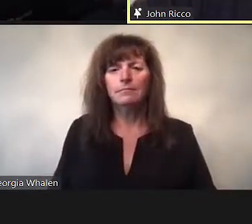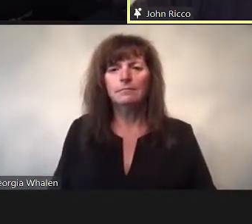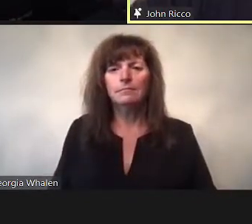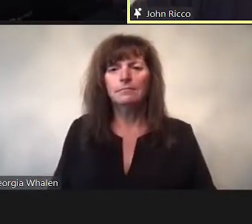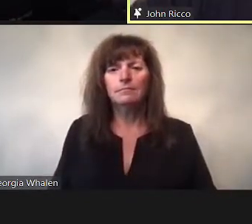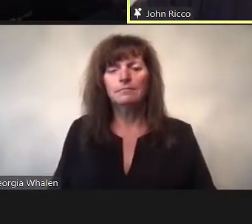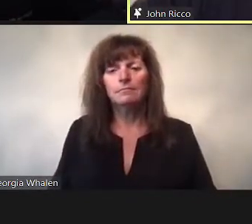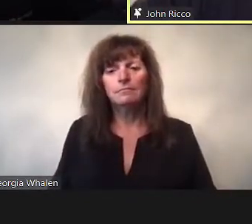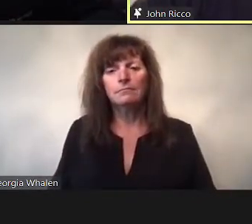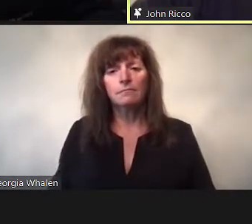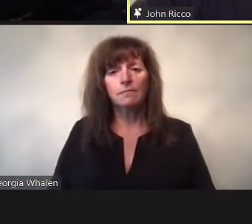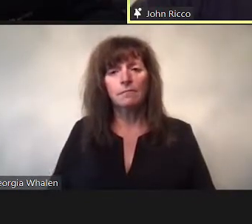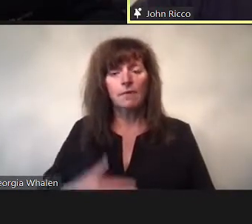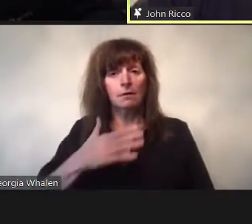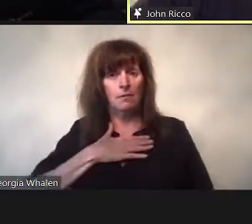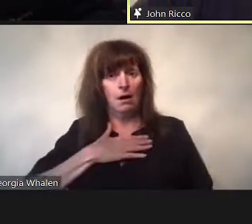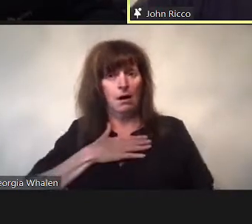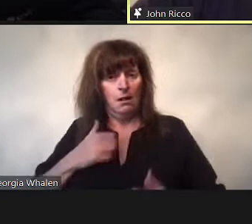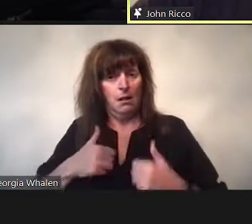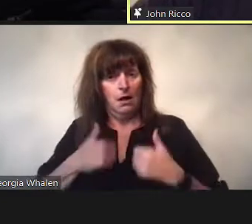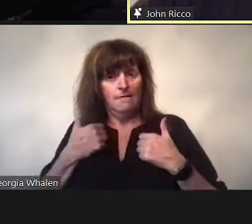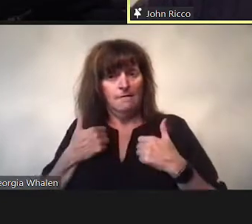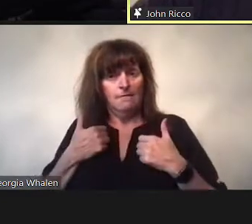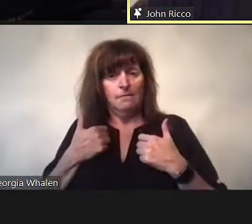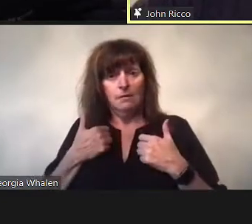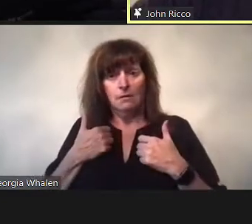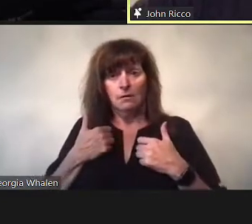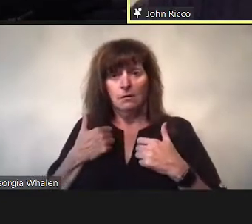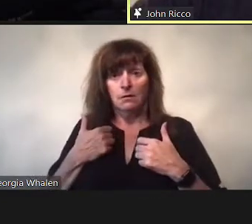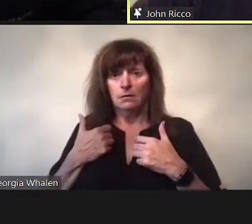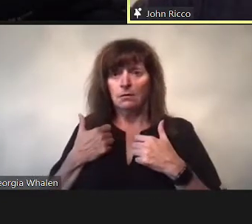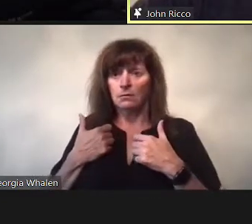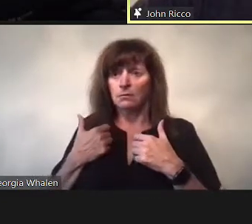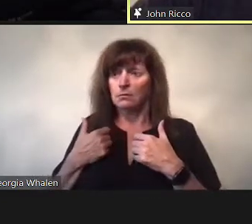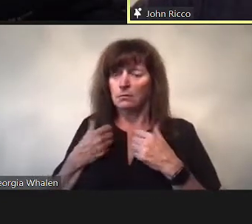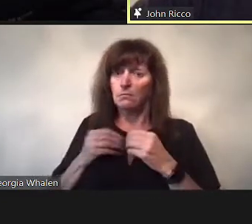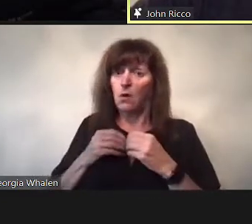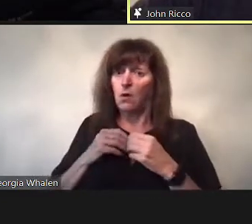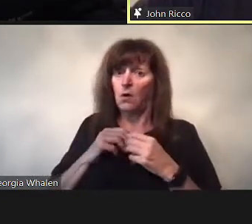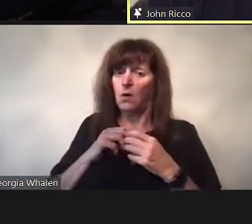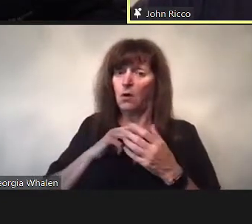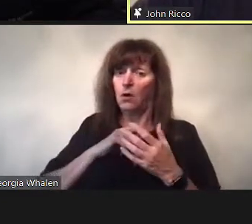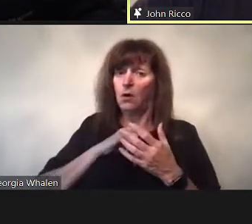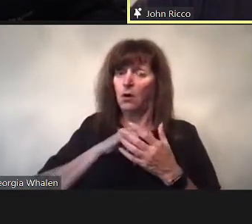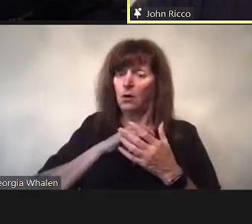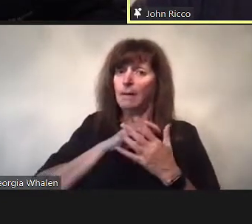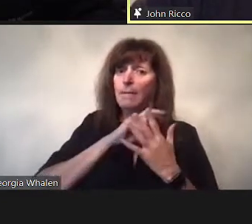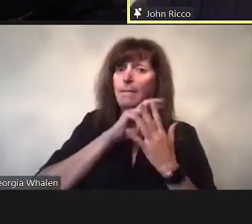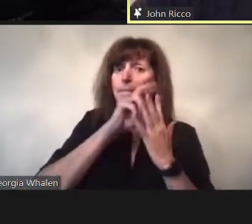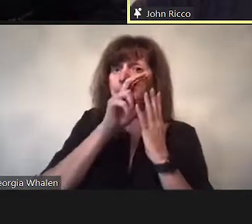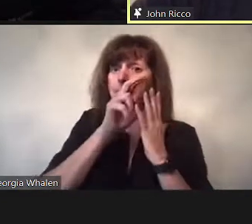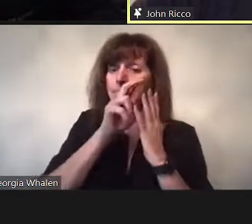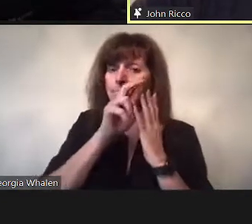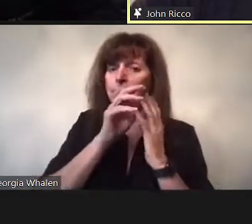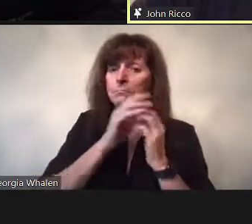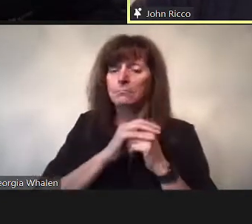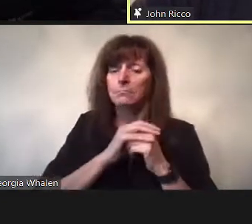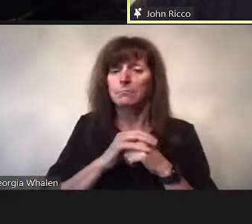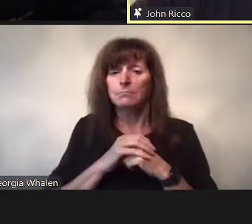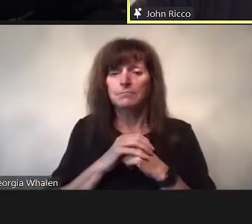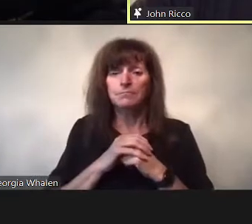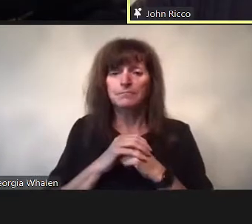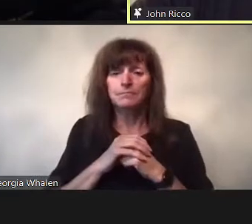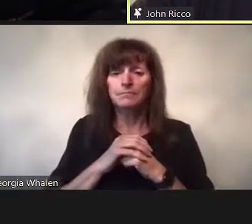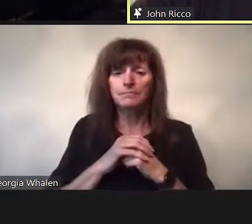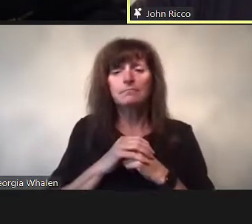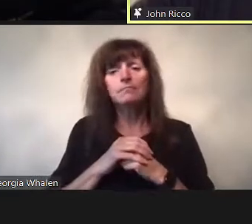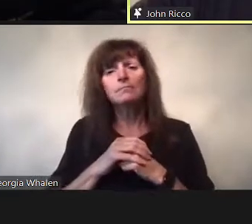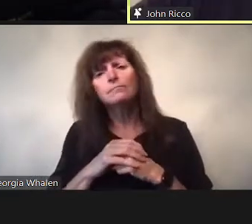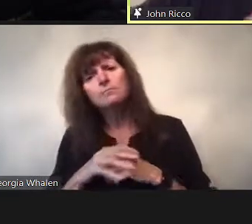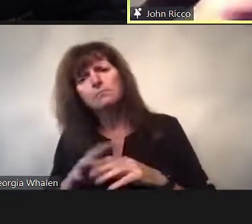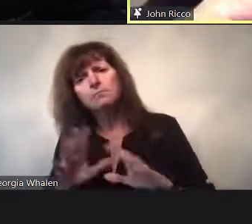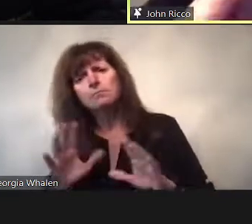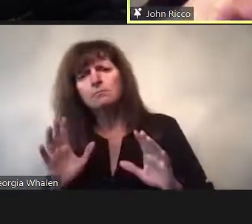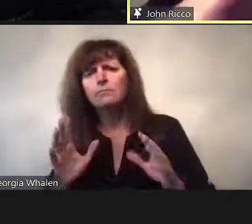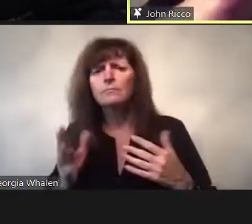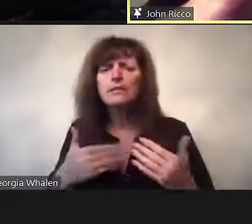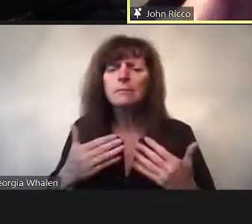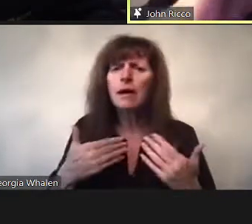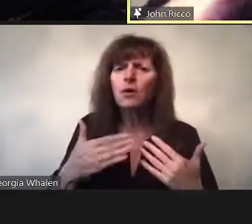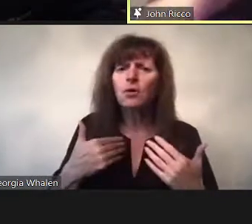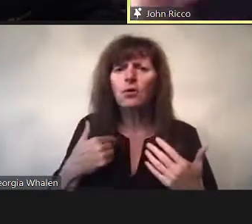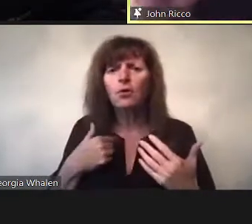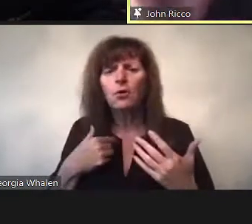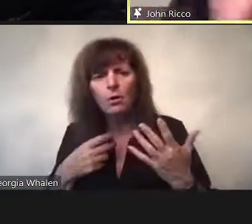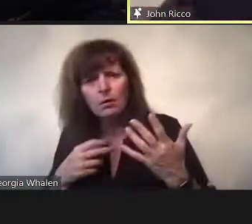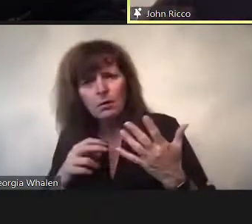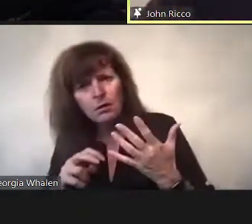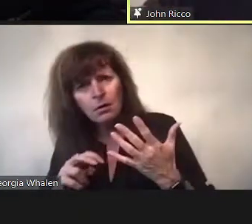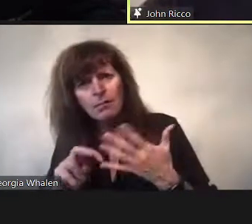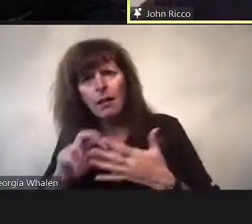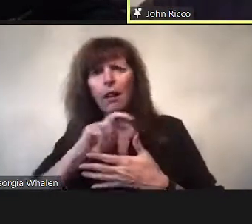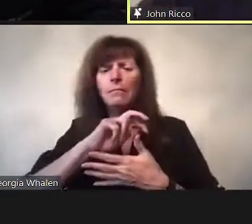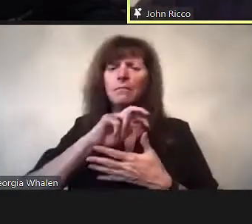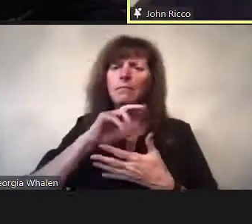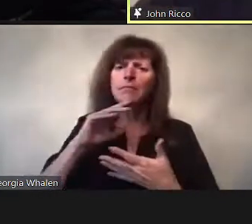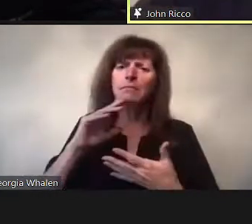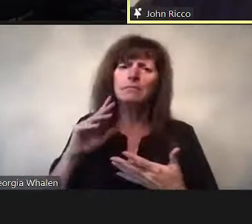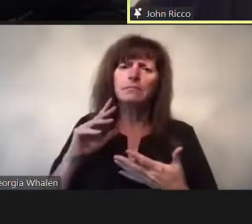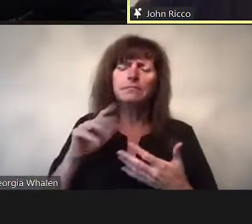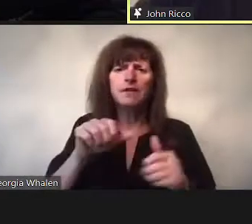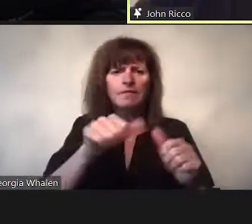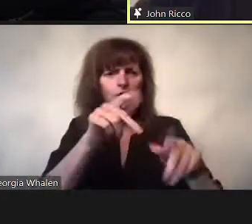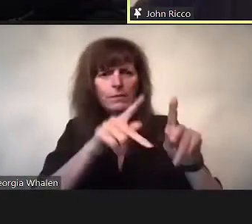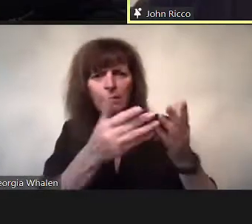There was a bit of a reference in the paper